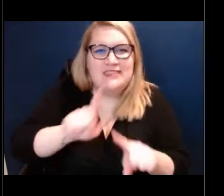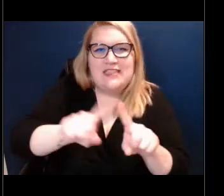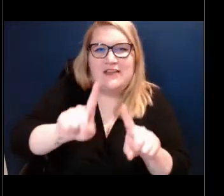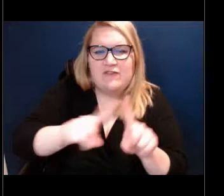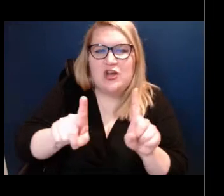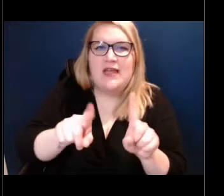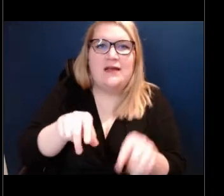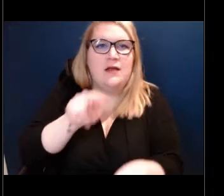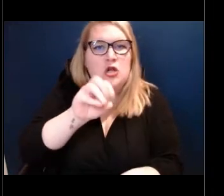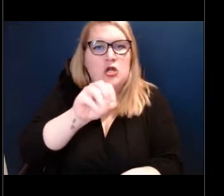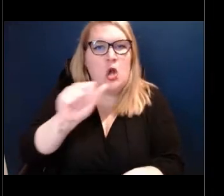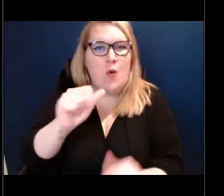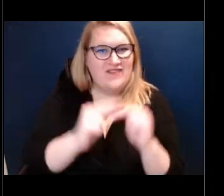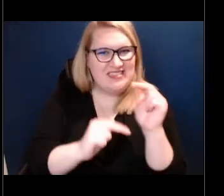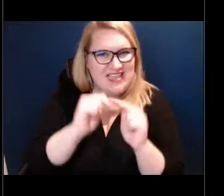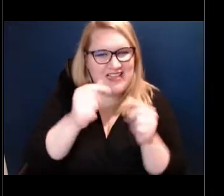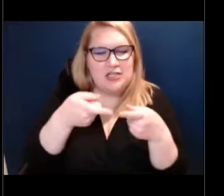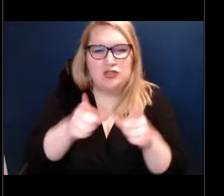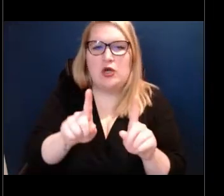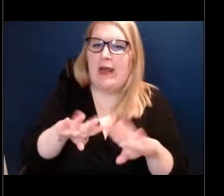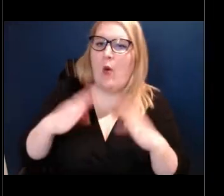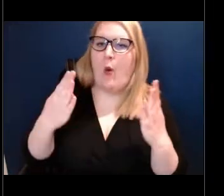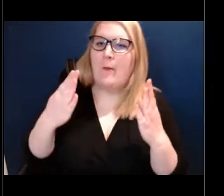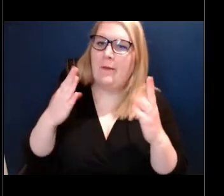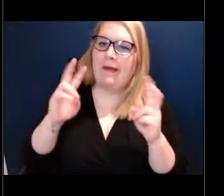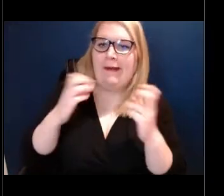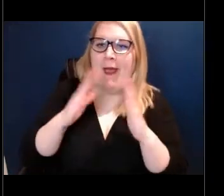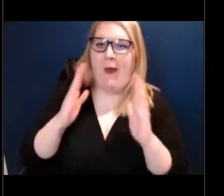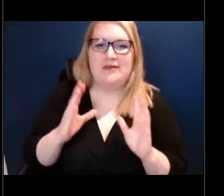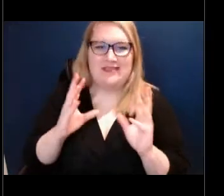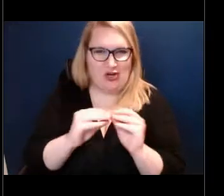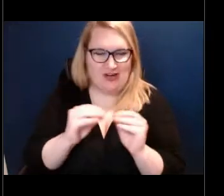during our open house series. We will travel virtually of course,